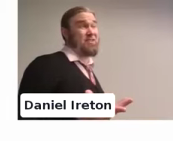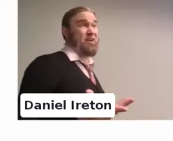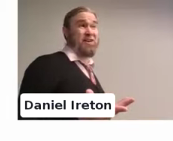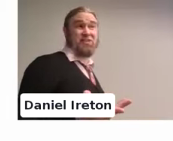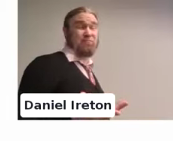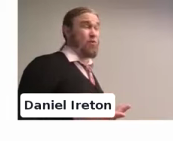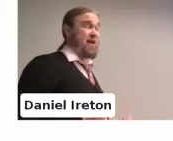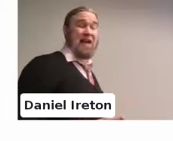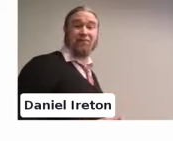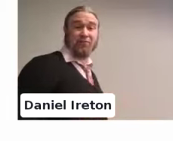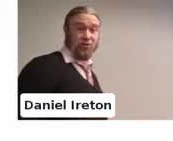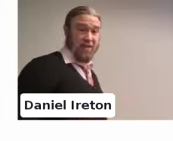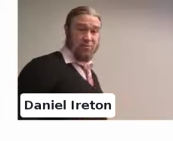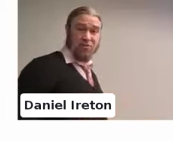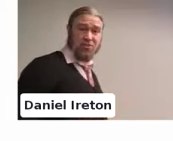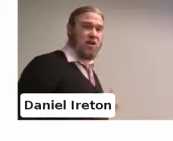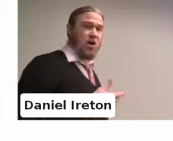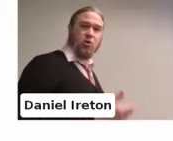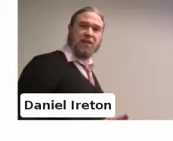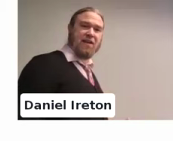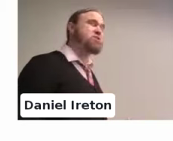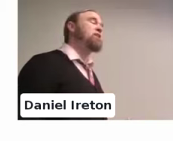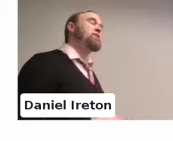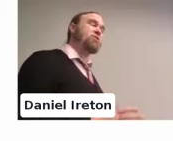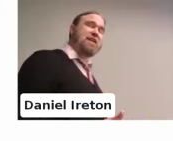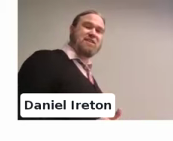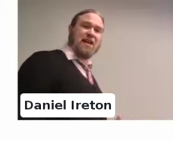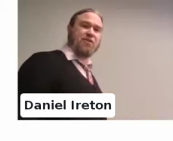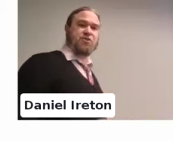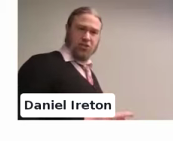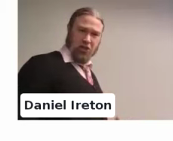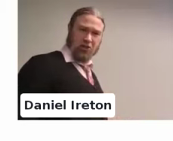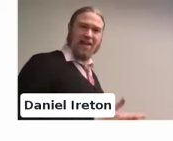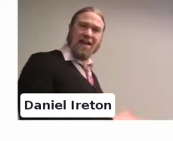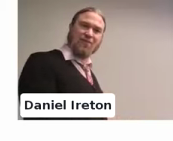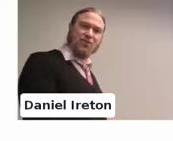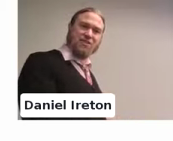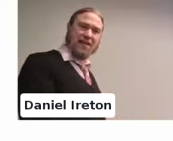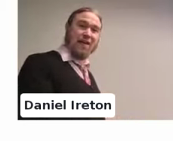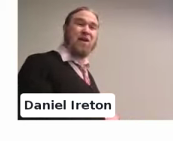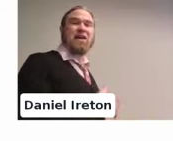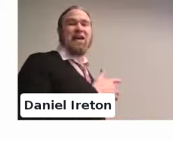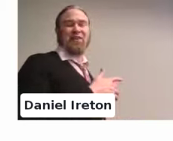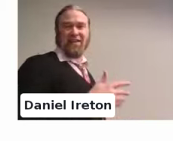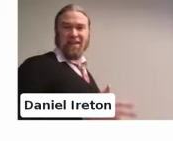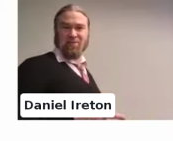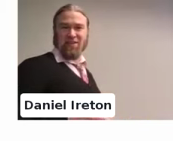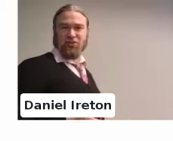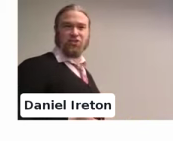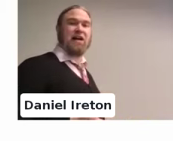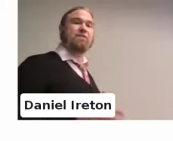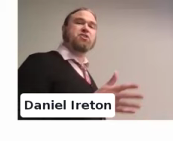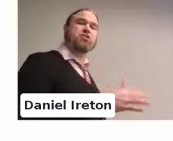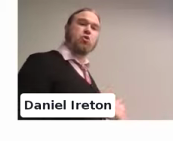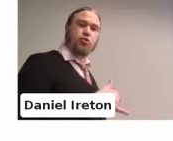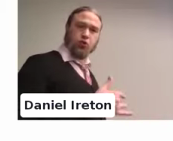They are wanting to know how the game works, not necessarily trying to win it, but they are wanting to understand the game.